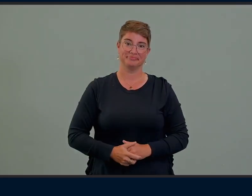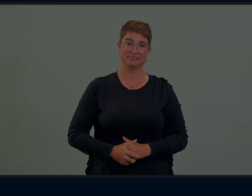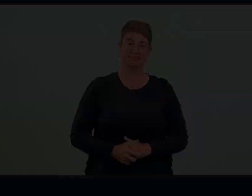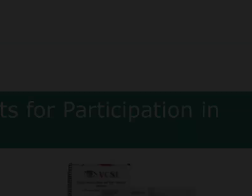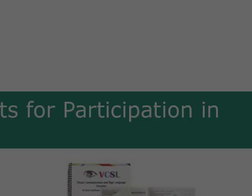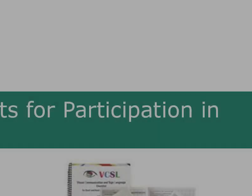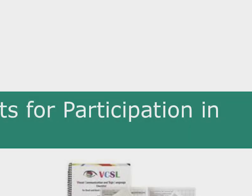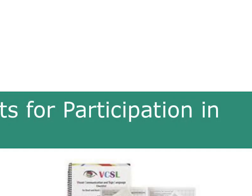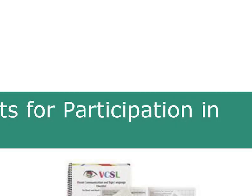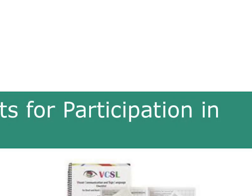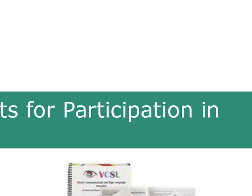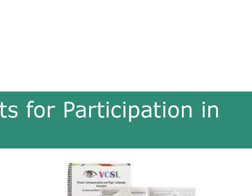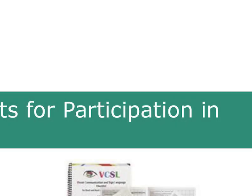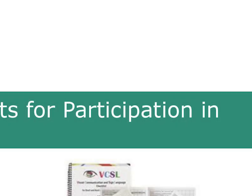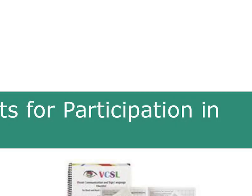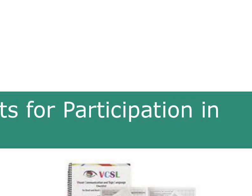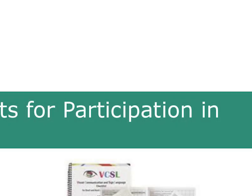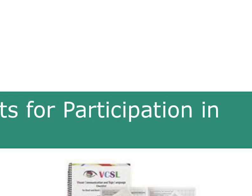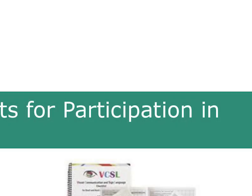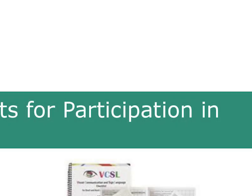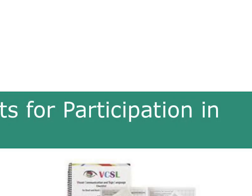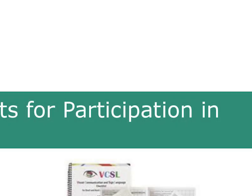will issue you a certification.